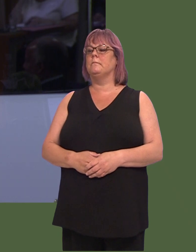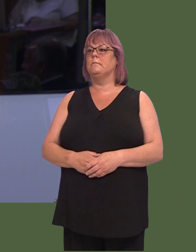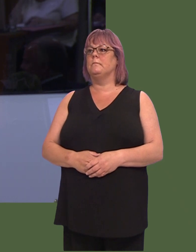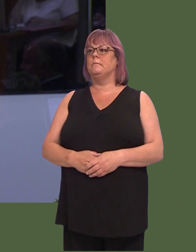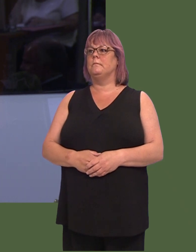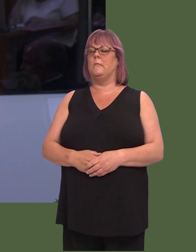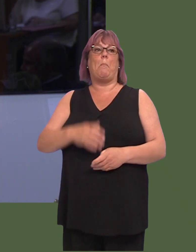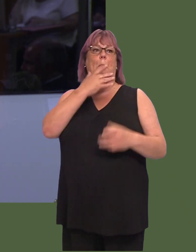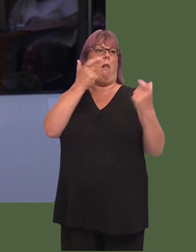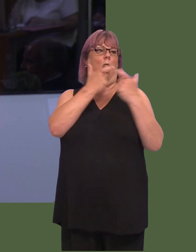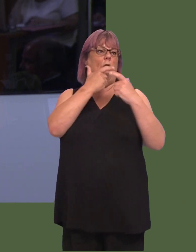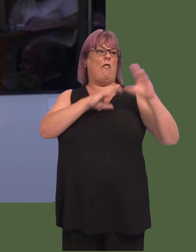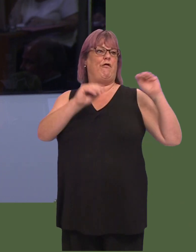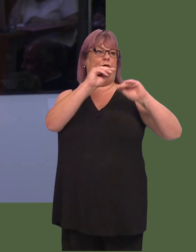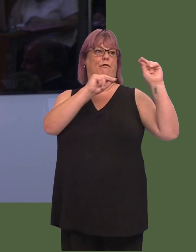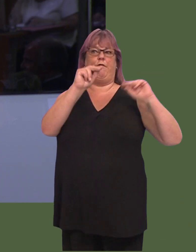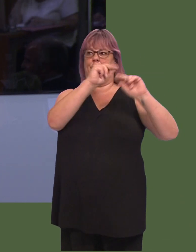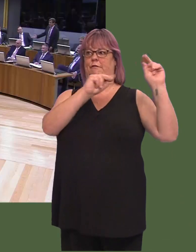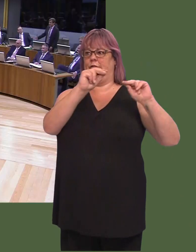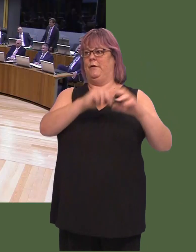Would you say that the question about theó[Interruption.]